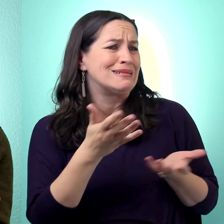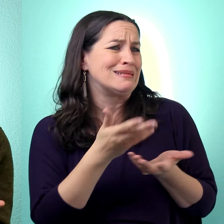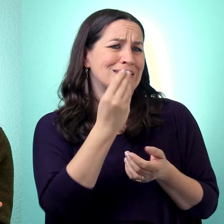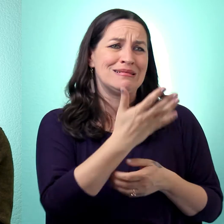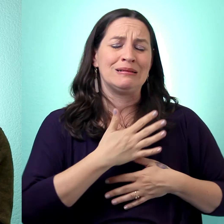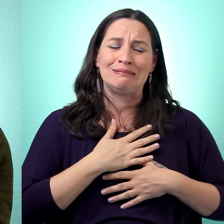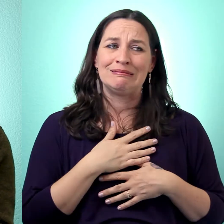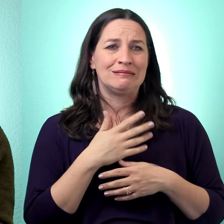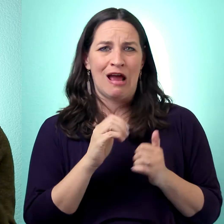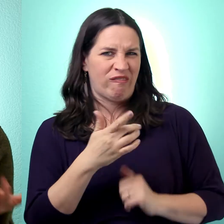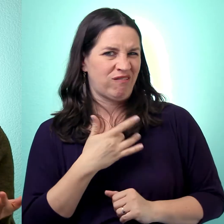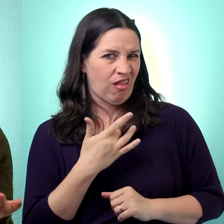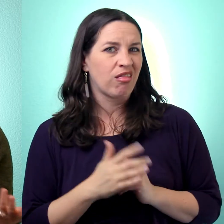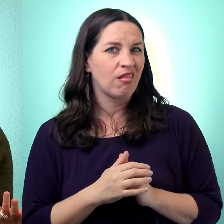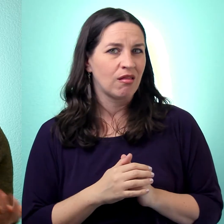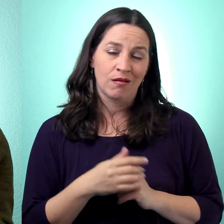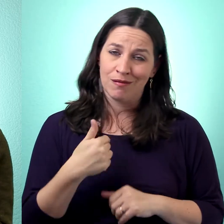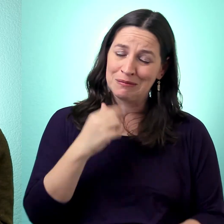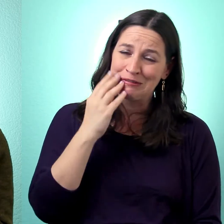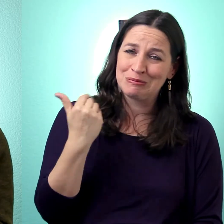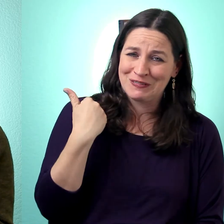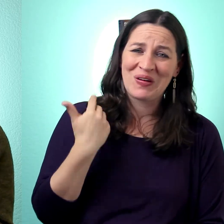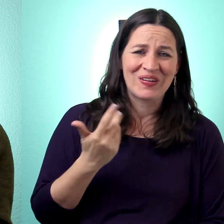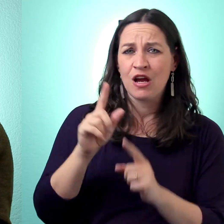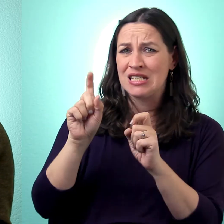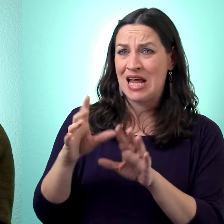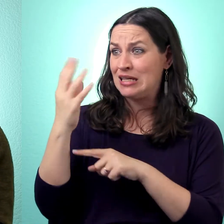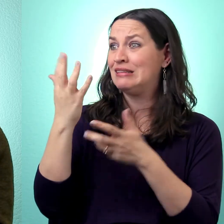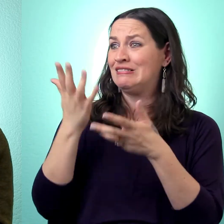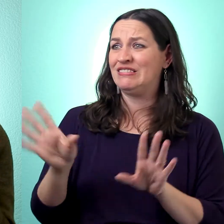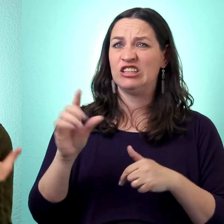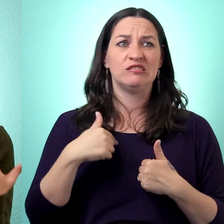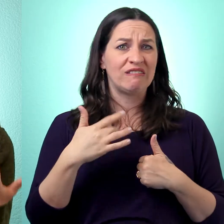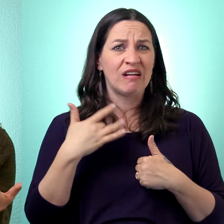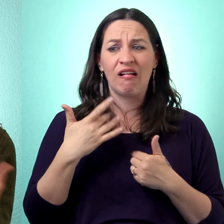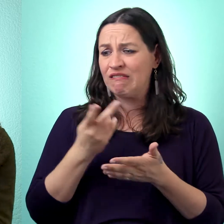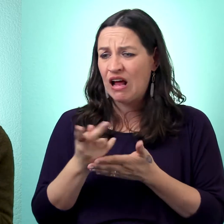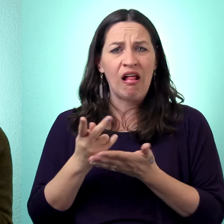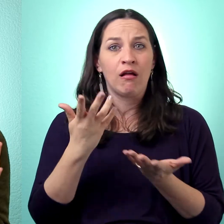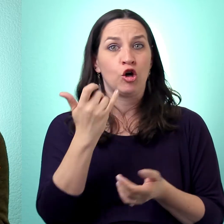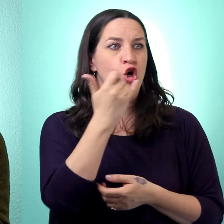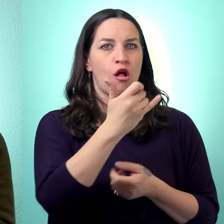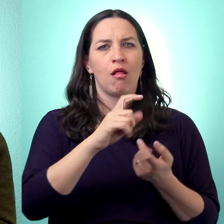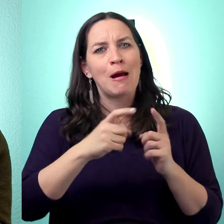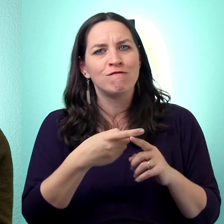feel about that. I know that every time that I left a test, I would call someone crying and say, "I think I failed. I definitely failed. It wasn't great".